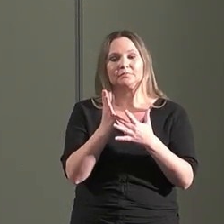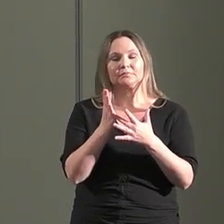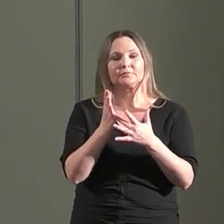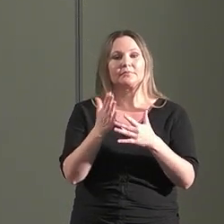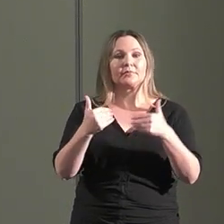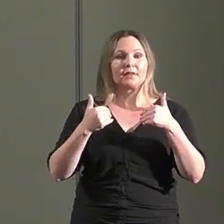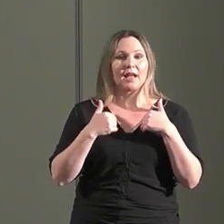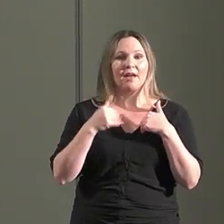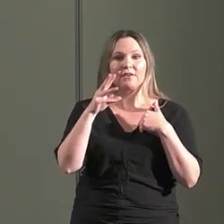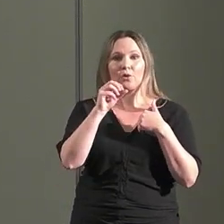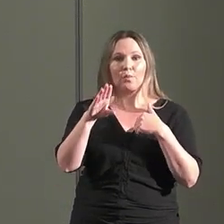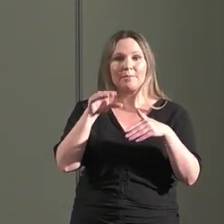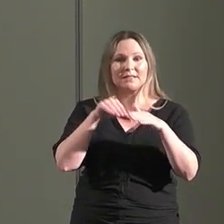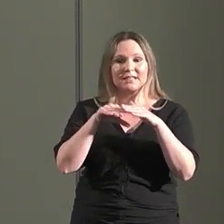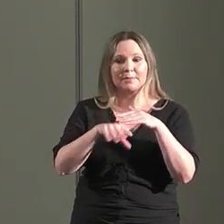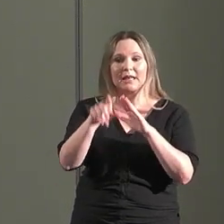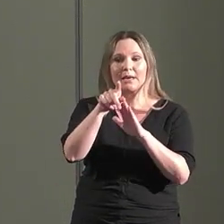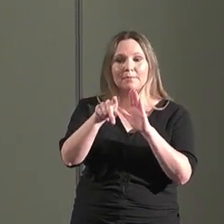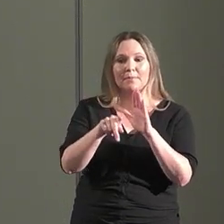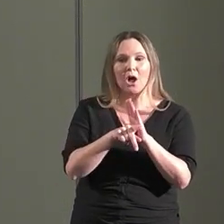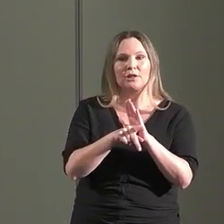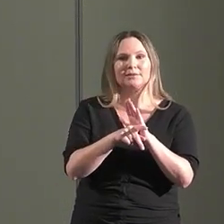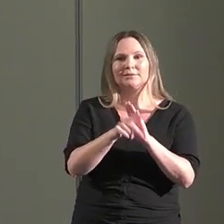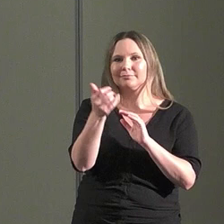Having a web accessibility policy of any type.